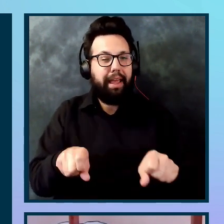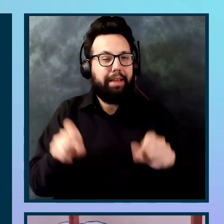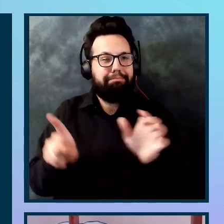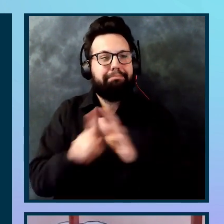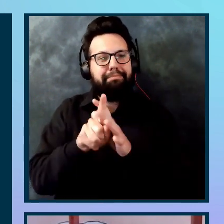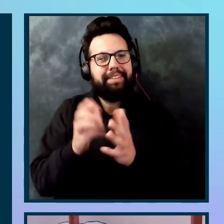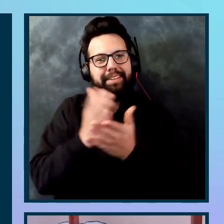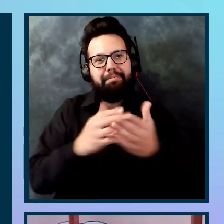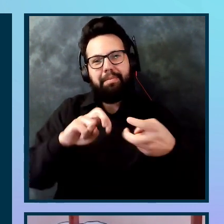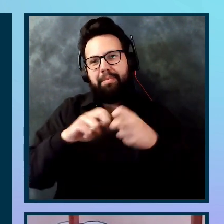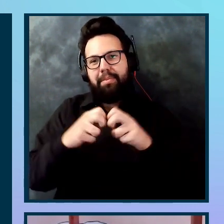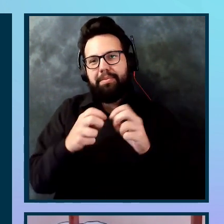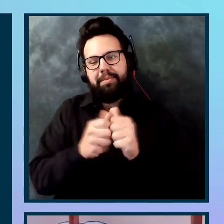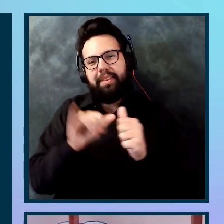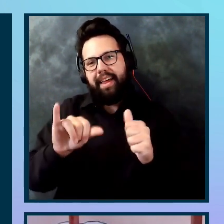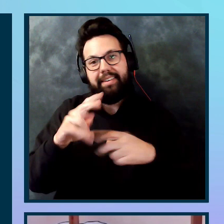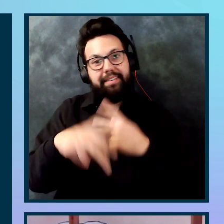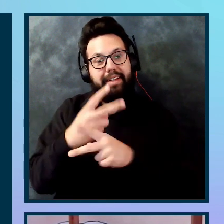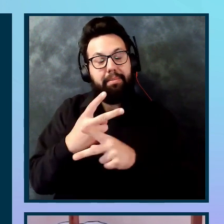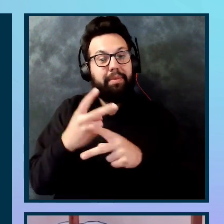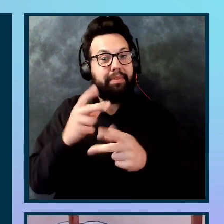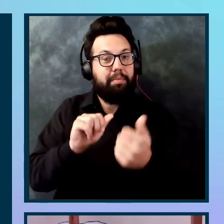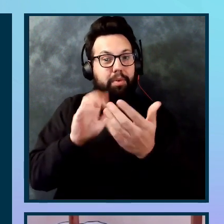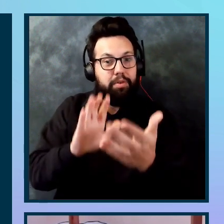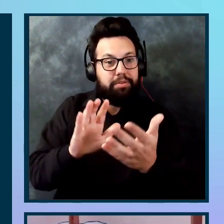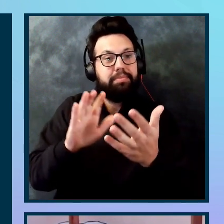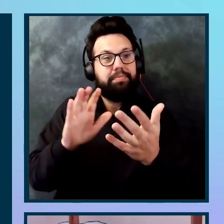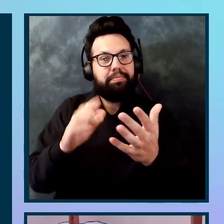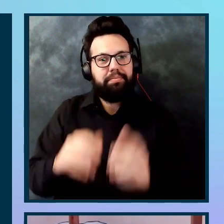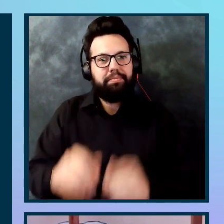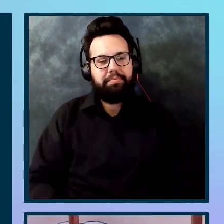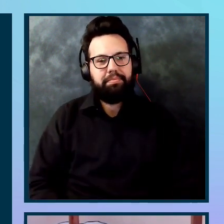the first of which is that the person that's making these annotations,